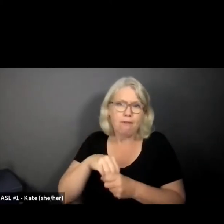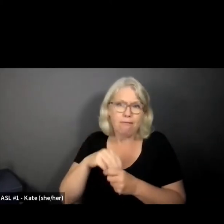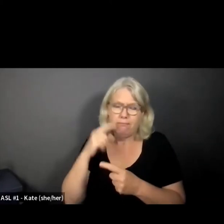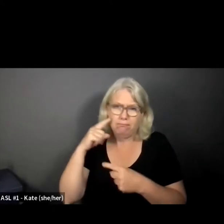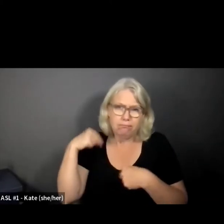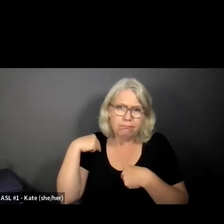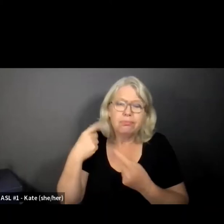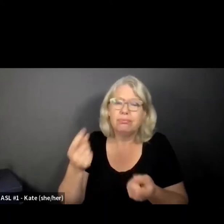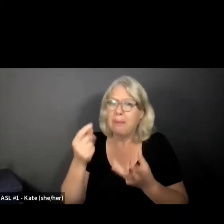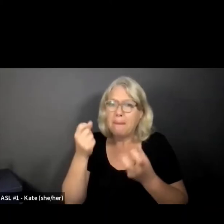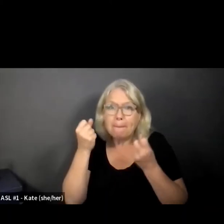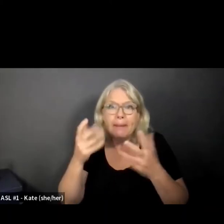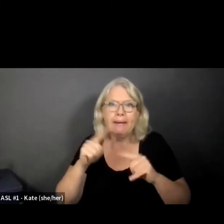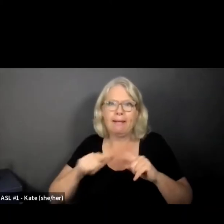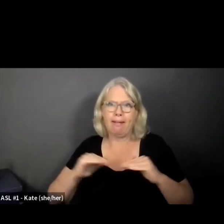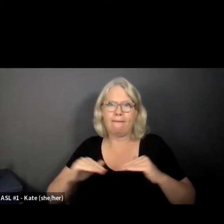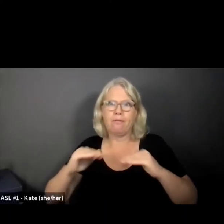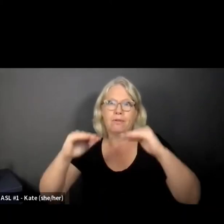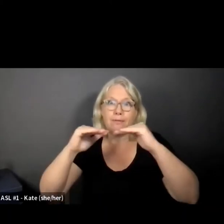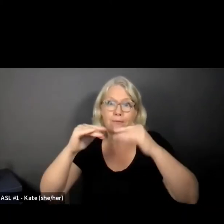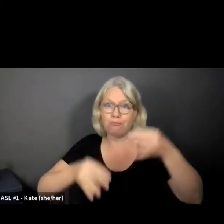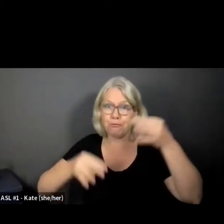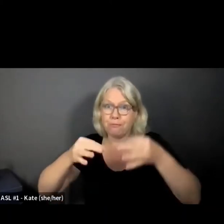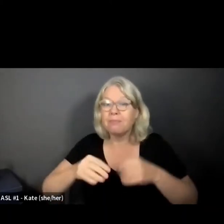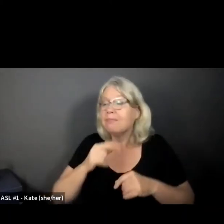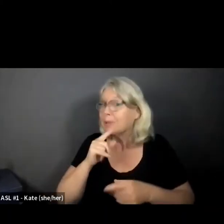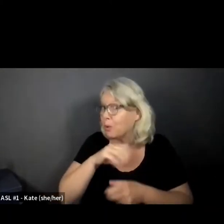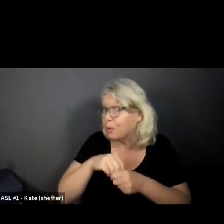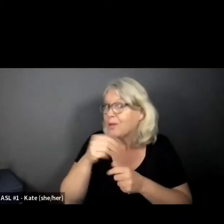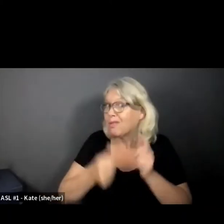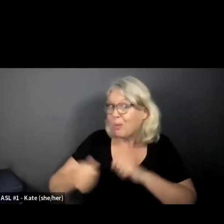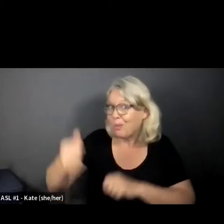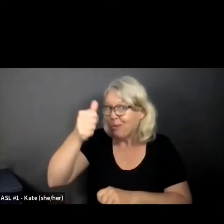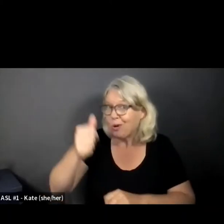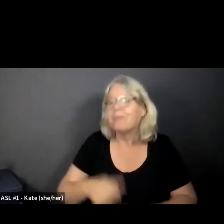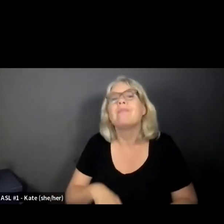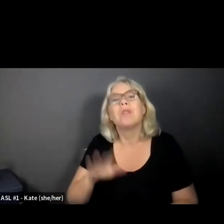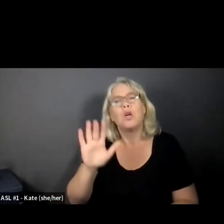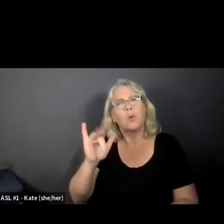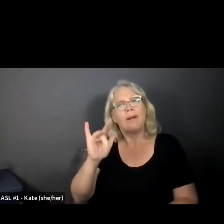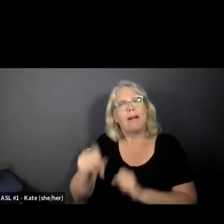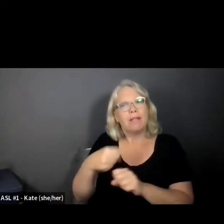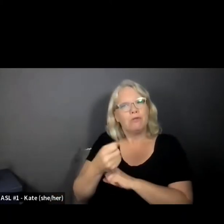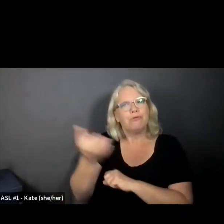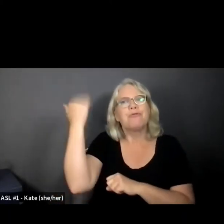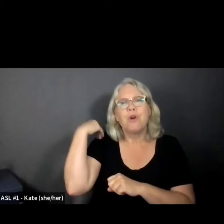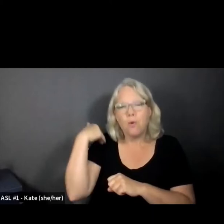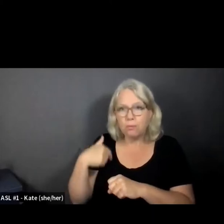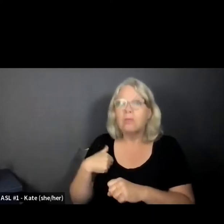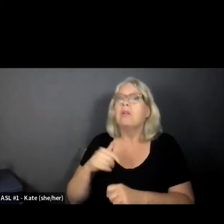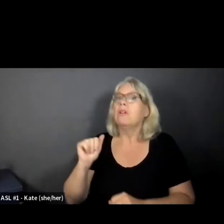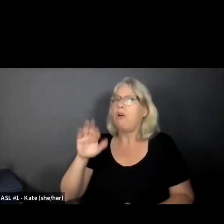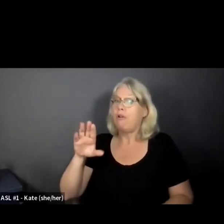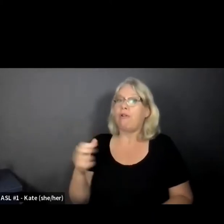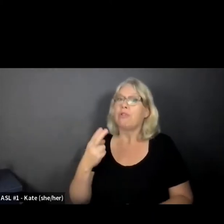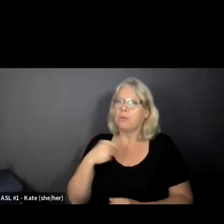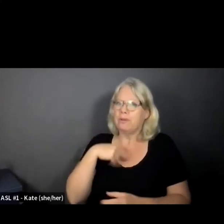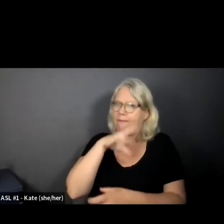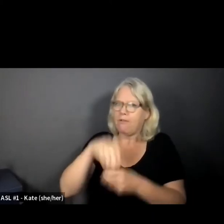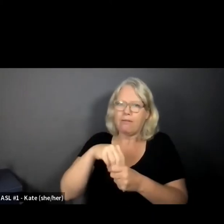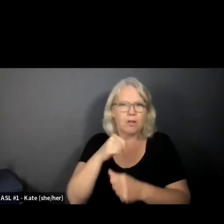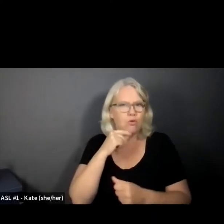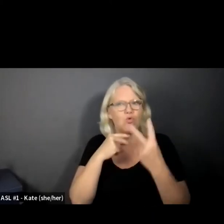IN FACT, 25 YEARS AGO, IN 1997, ARCH WAS INVOLVED IN THE TWO SEMINAL CONSTITUTIONAL RIGHTS CASES.